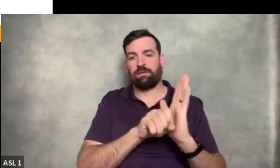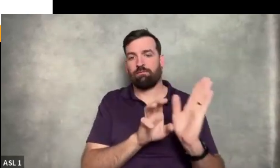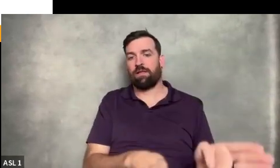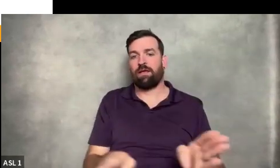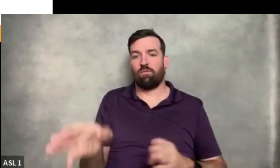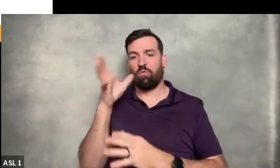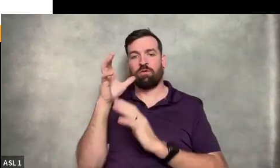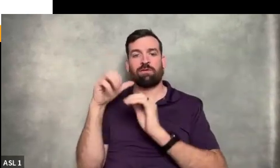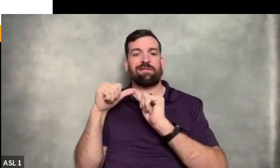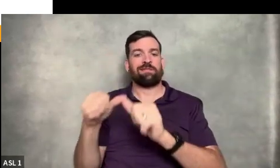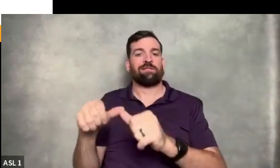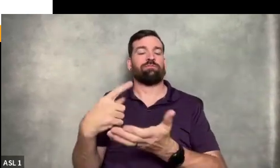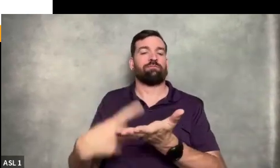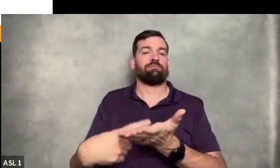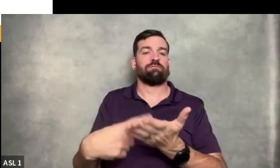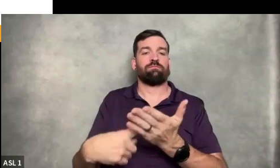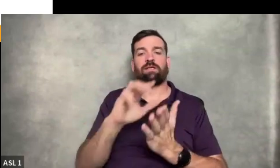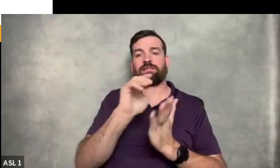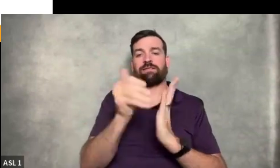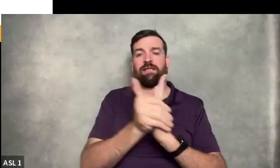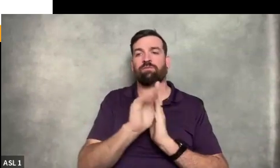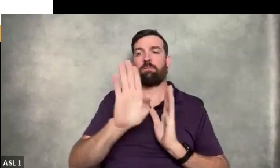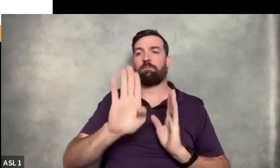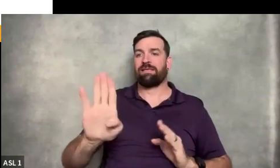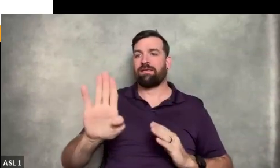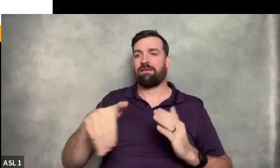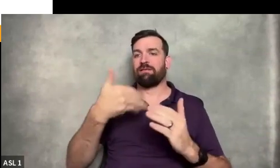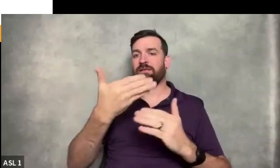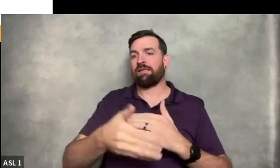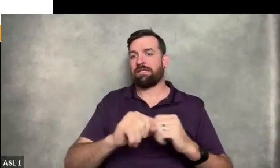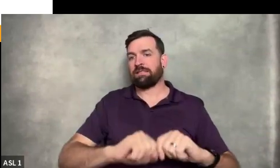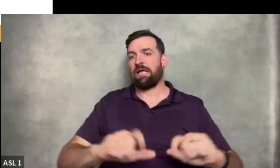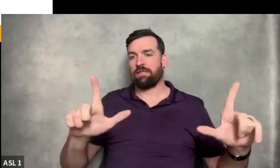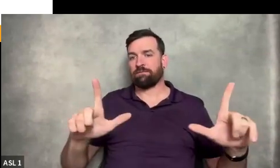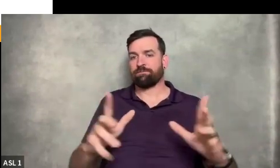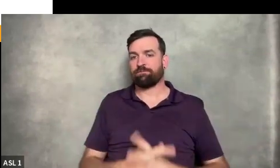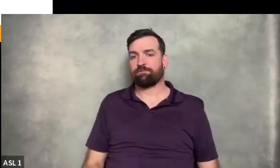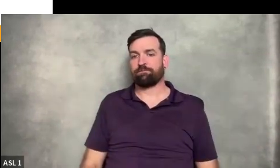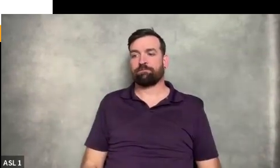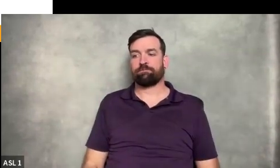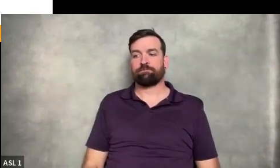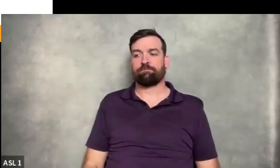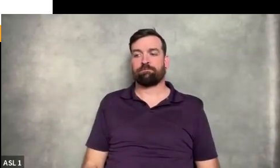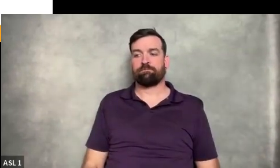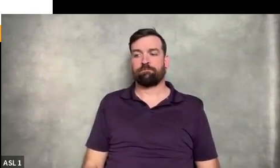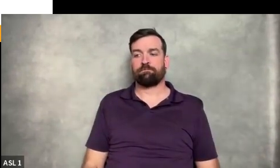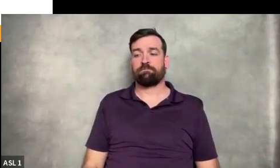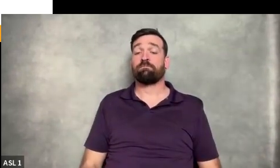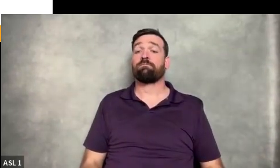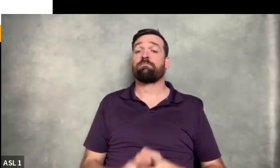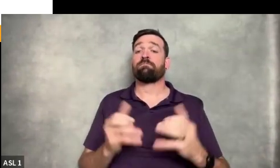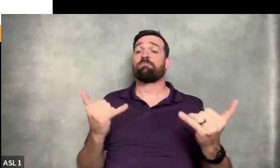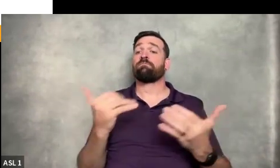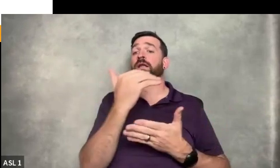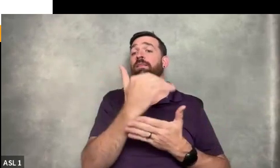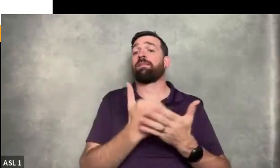discussing Attachment B on the next slide. This slide lists the topic areas in Attachment